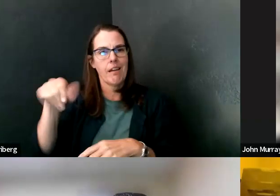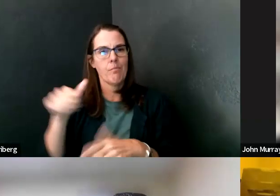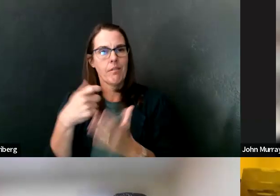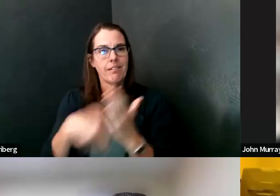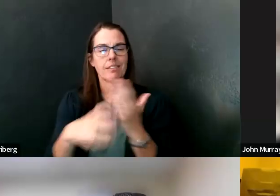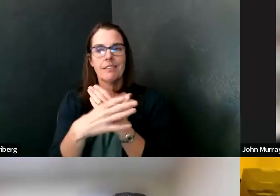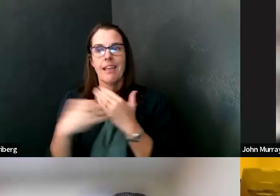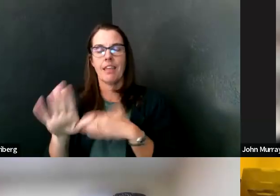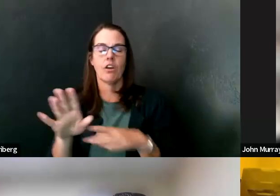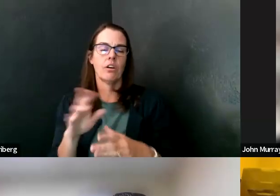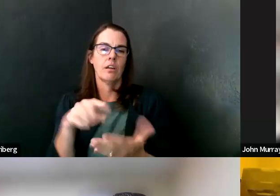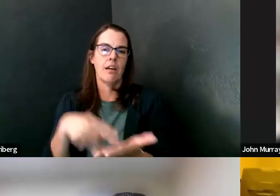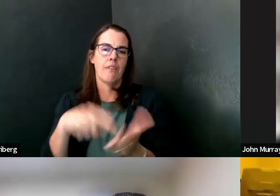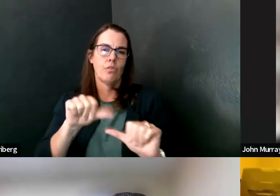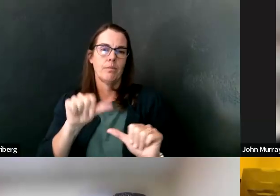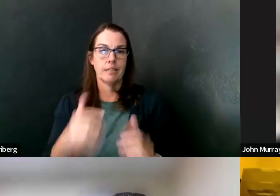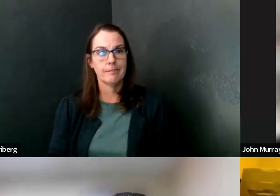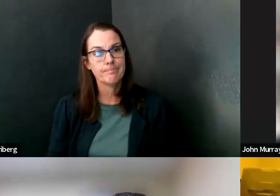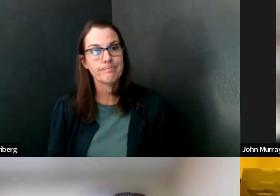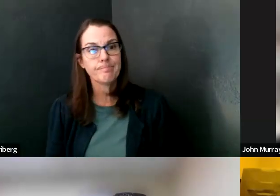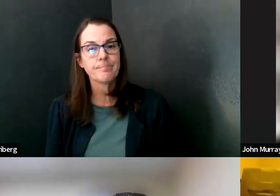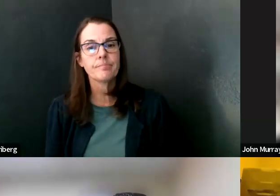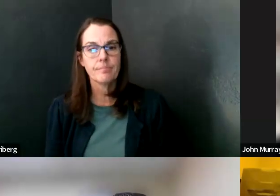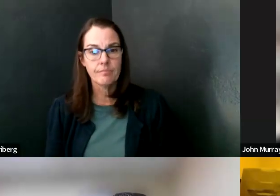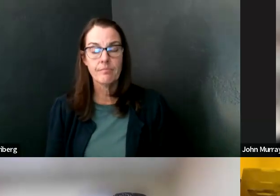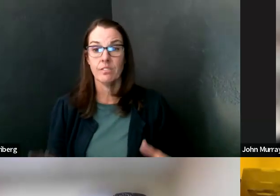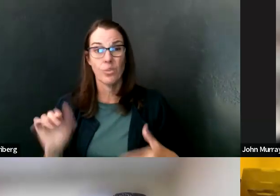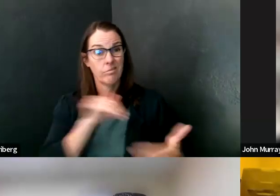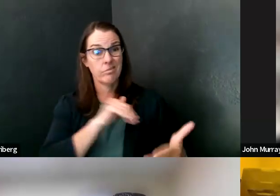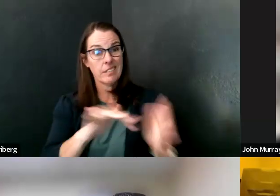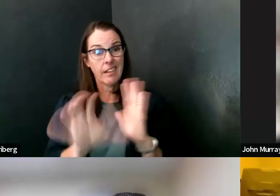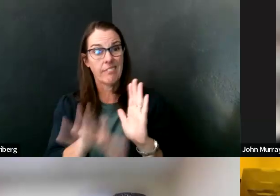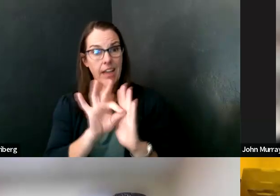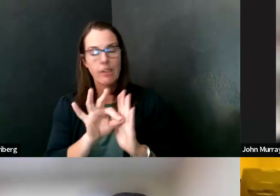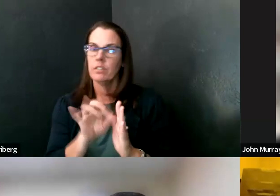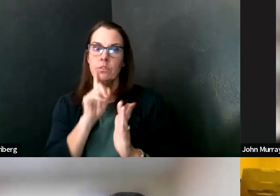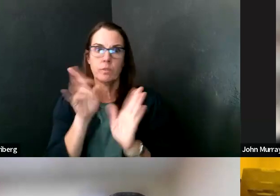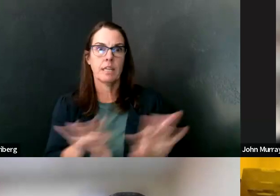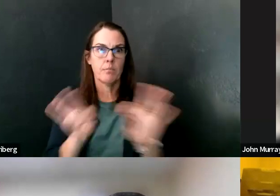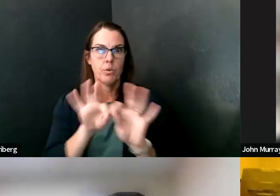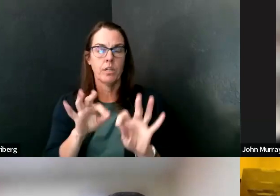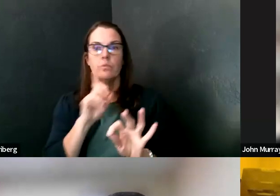affordability rating. These findings matter because they reinforce a critical point. Policies